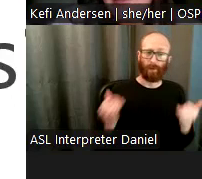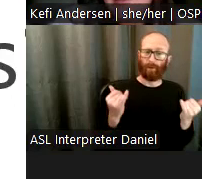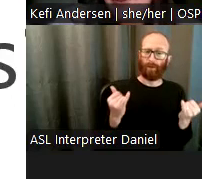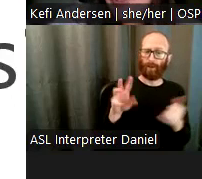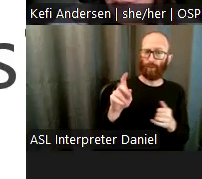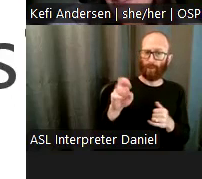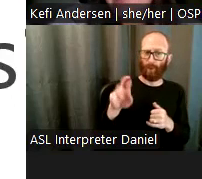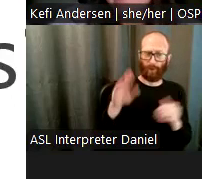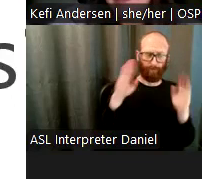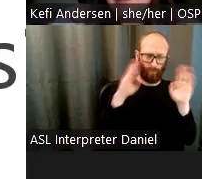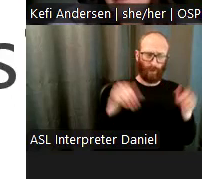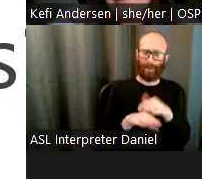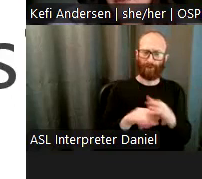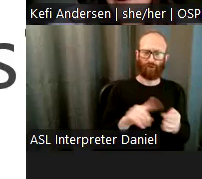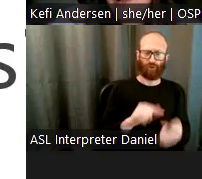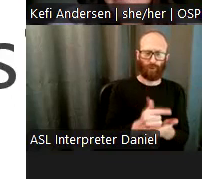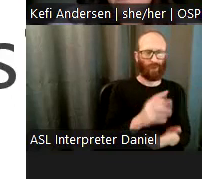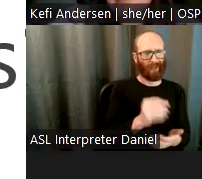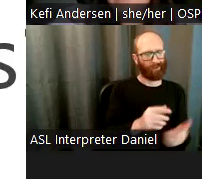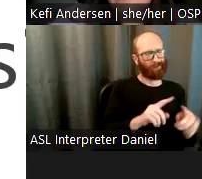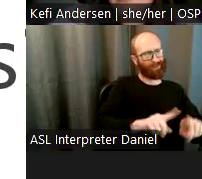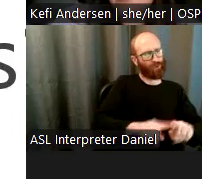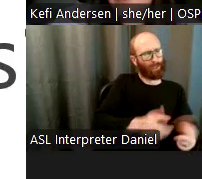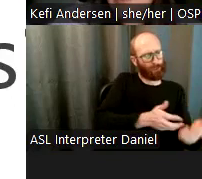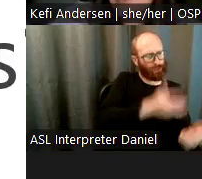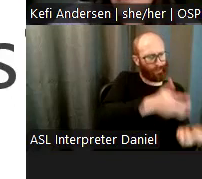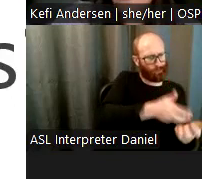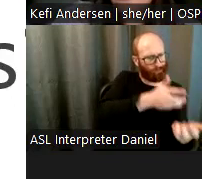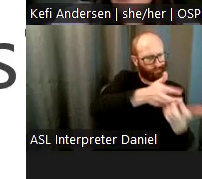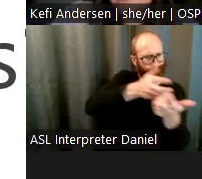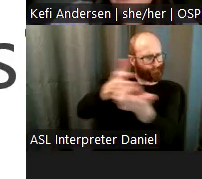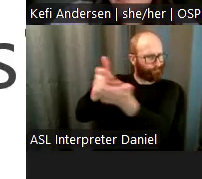and differentiation to support all students because we know the choices